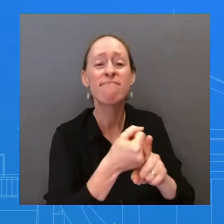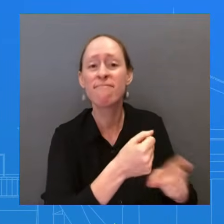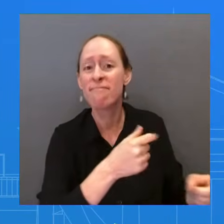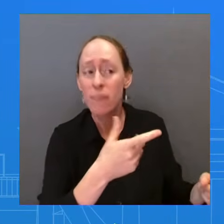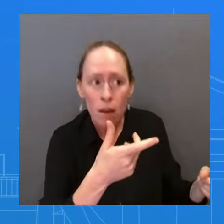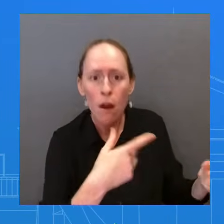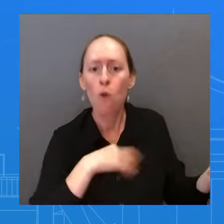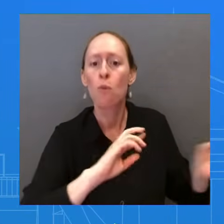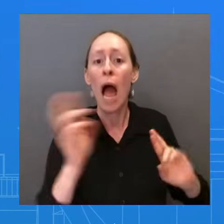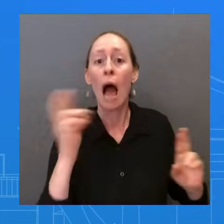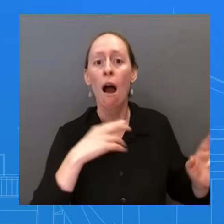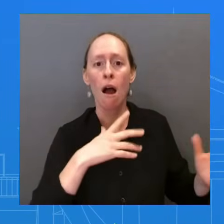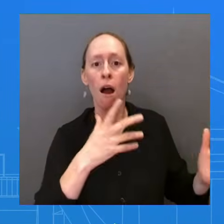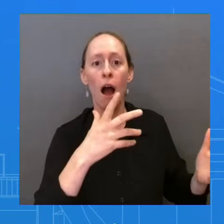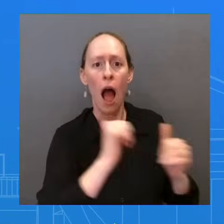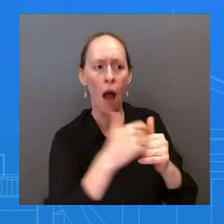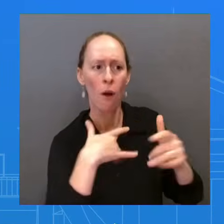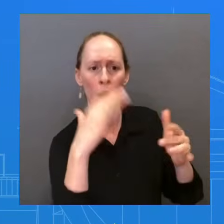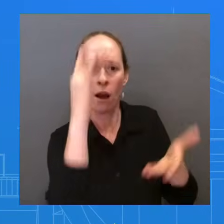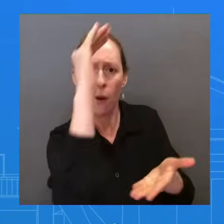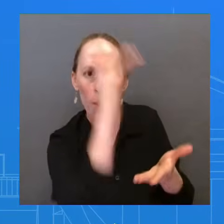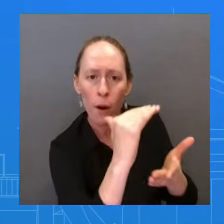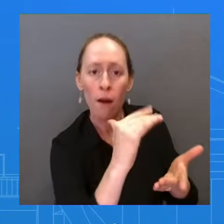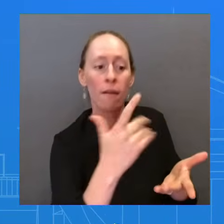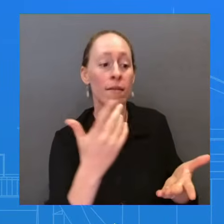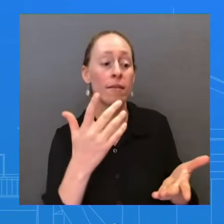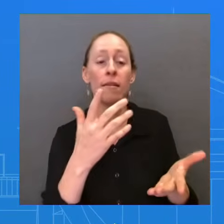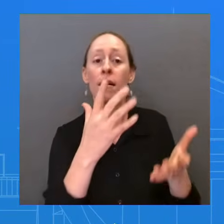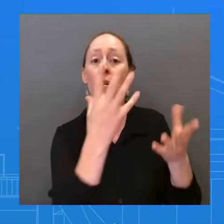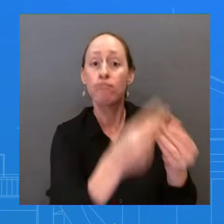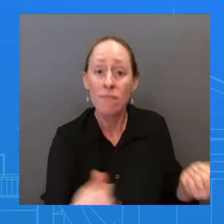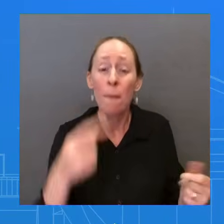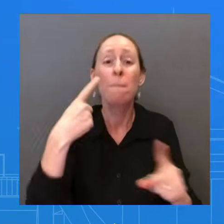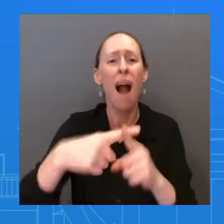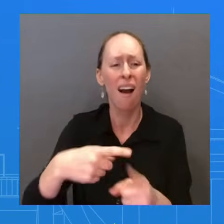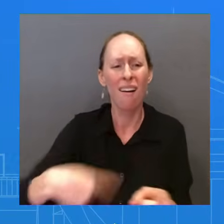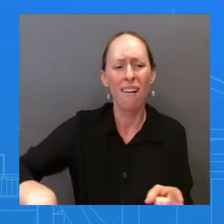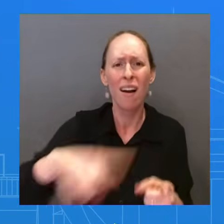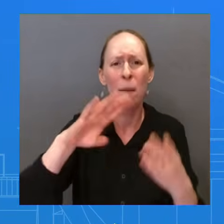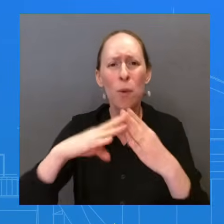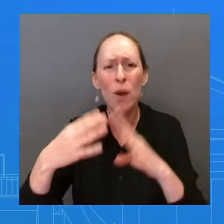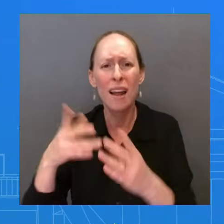who work around the clock and put their lives on the line to keep our communities safe,